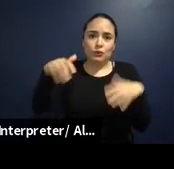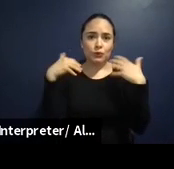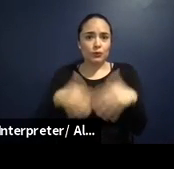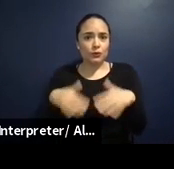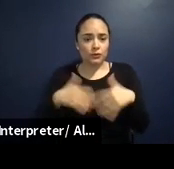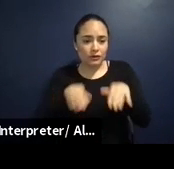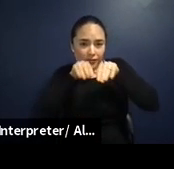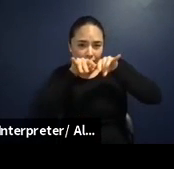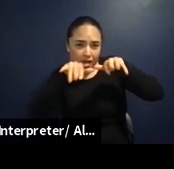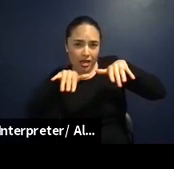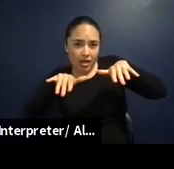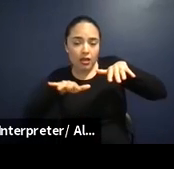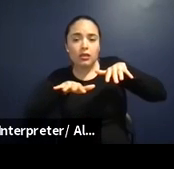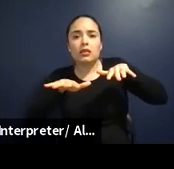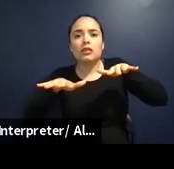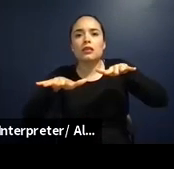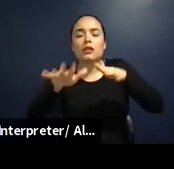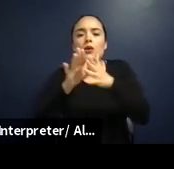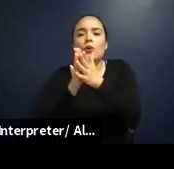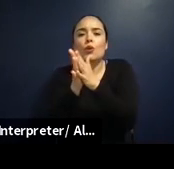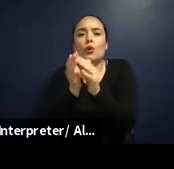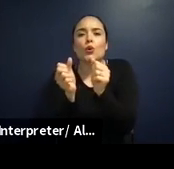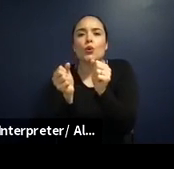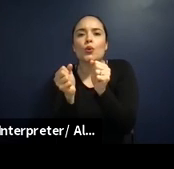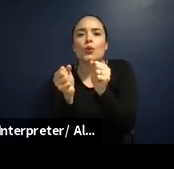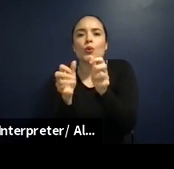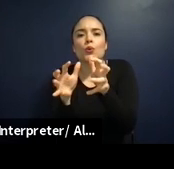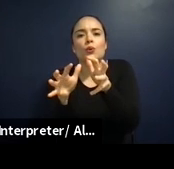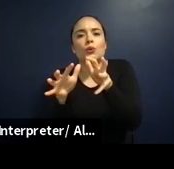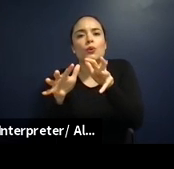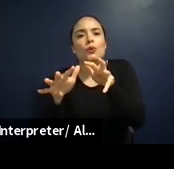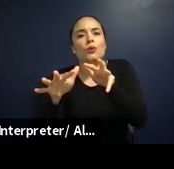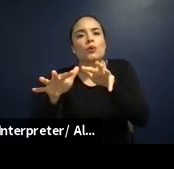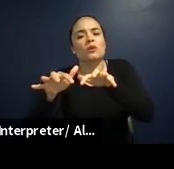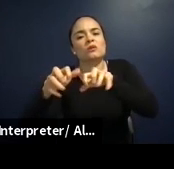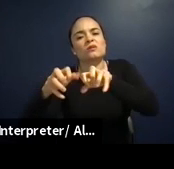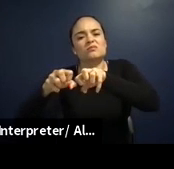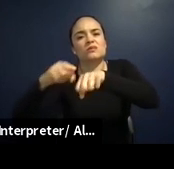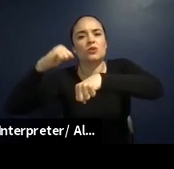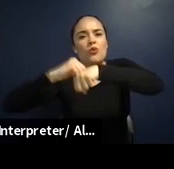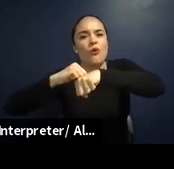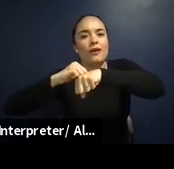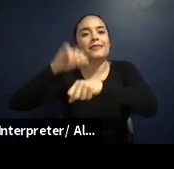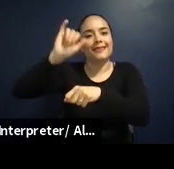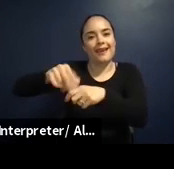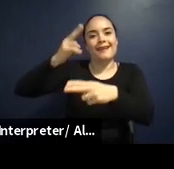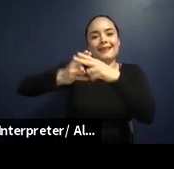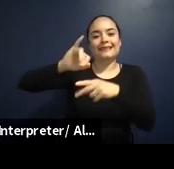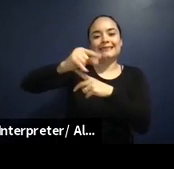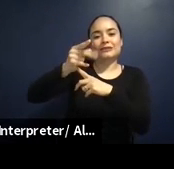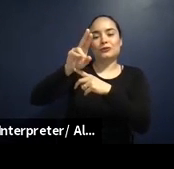and turns into our extrusive igneous rocks. [Sarah]: Awesome. So here's our first Minecraft